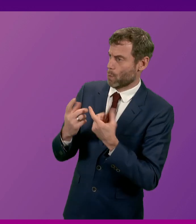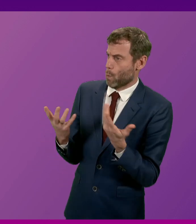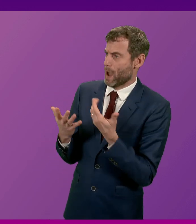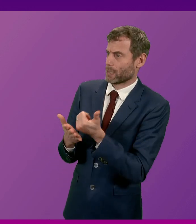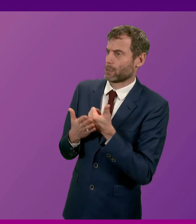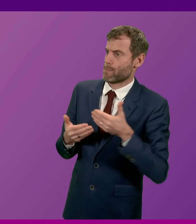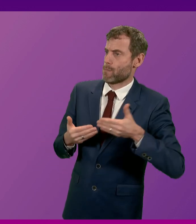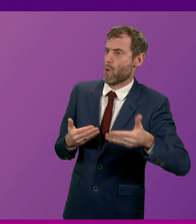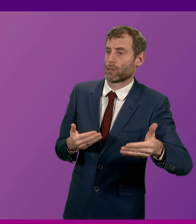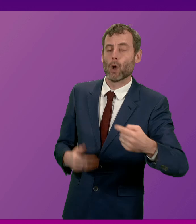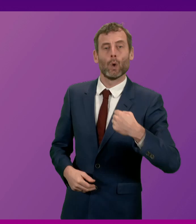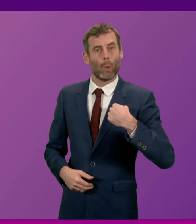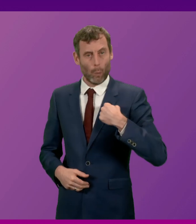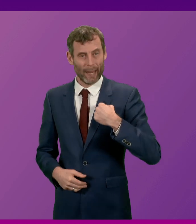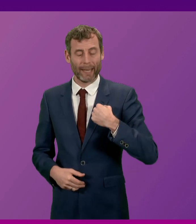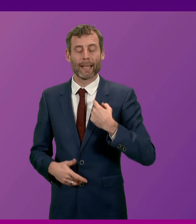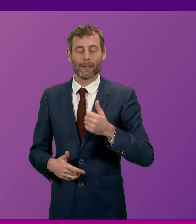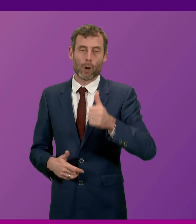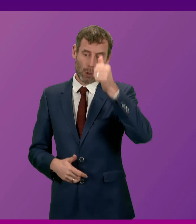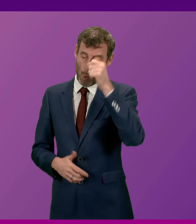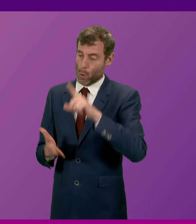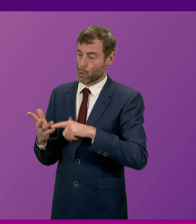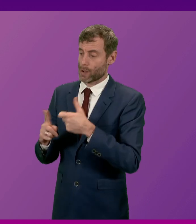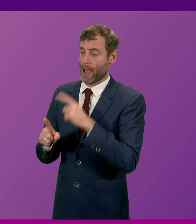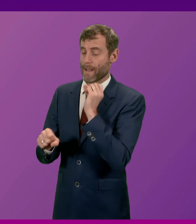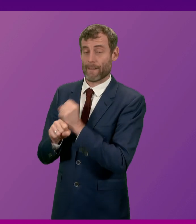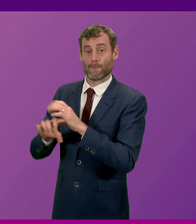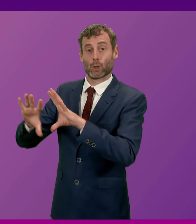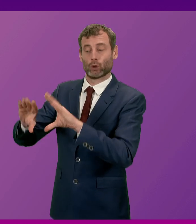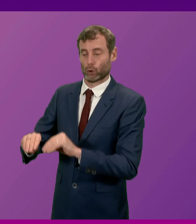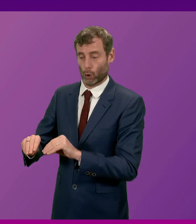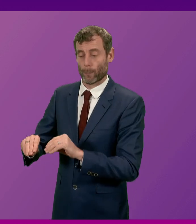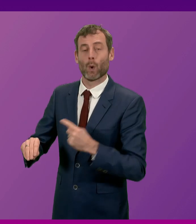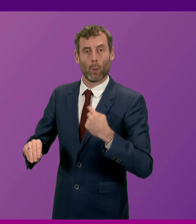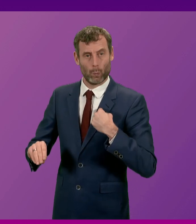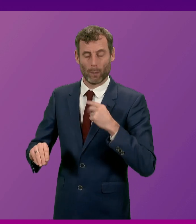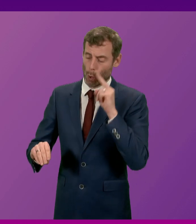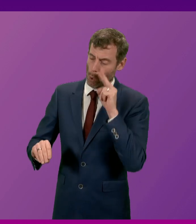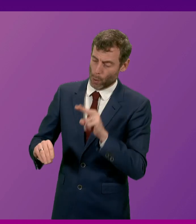and we will set out provisions in the budget on 4 December. We will